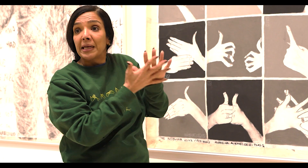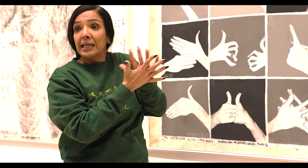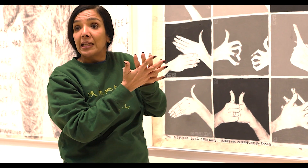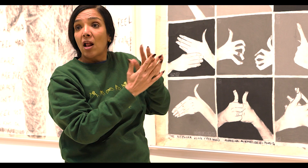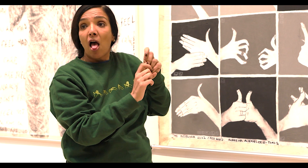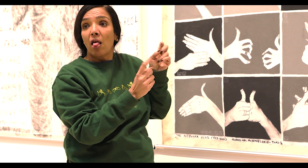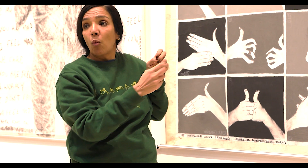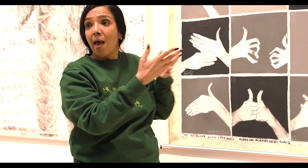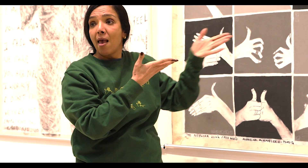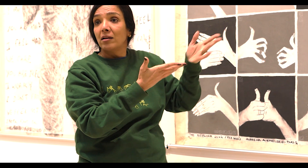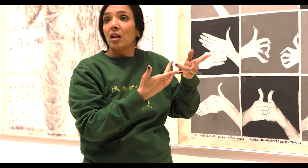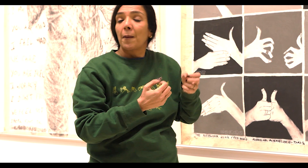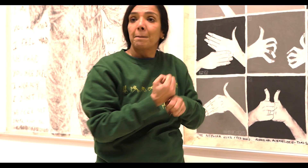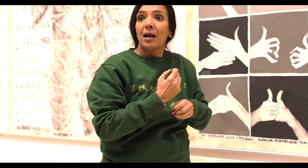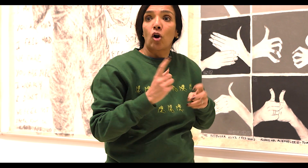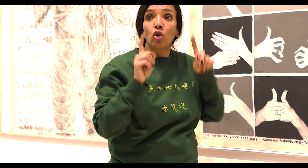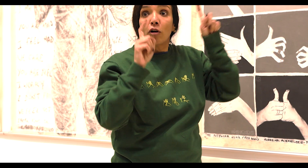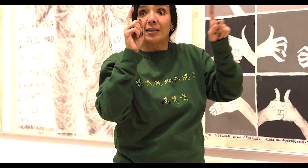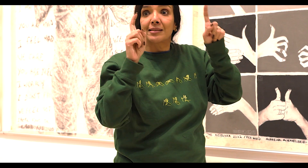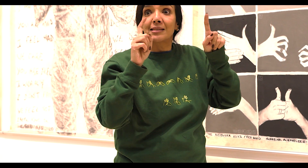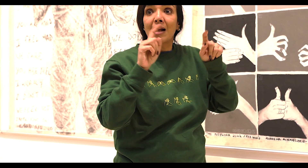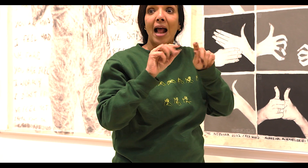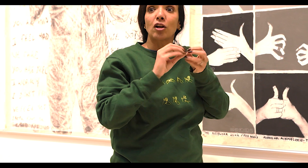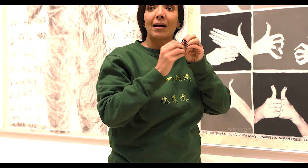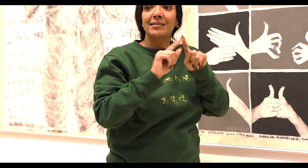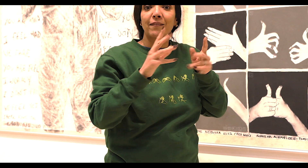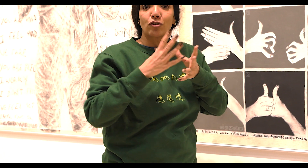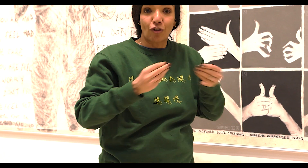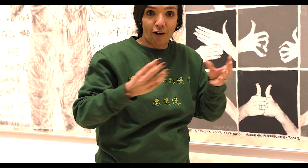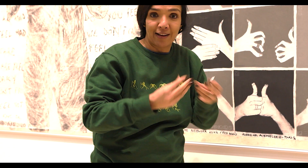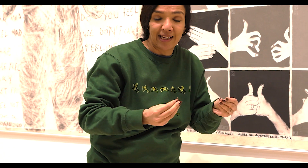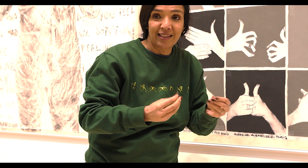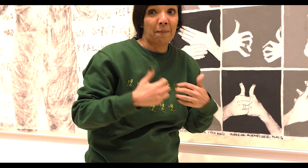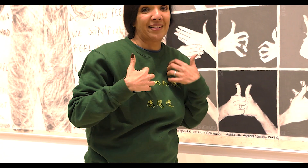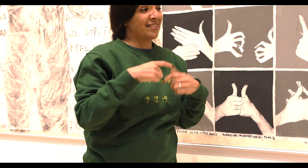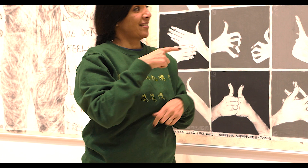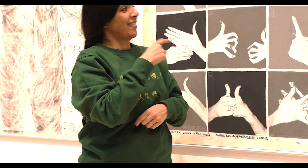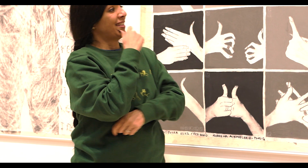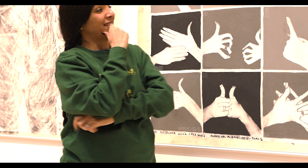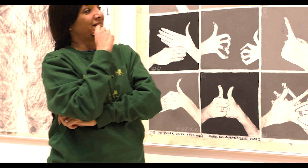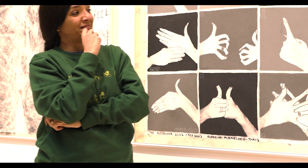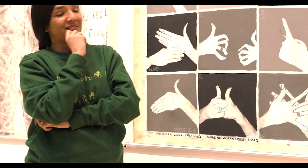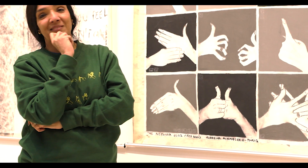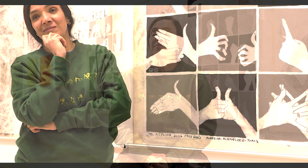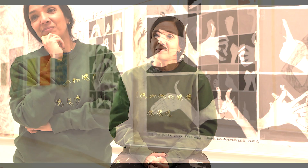different ways. It's just to make them curious and interested in different narratives and storytelling.